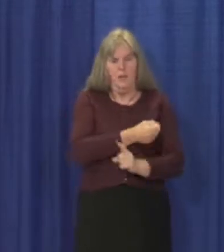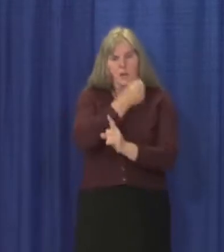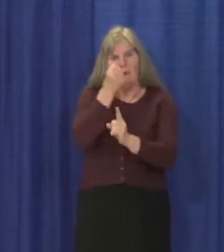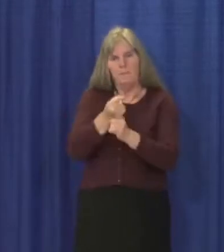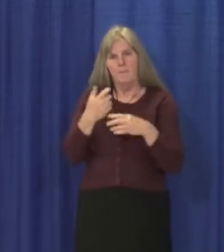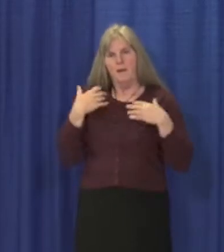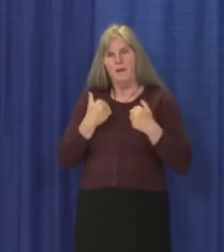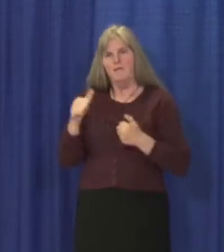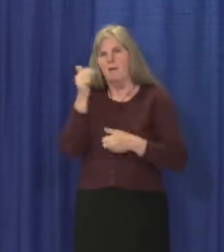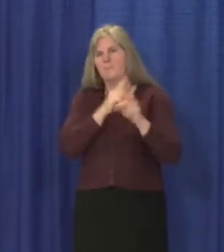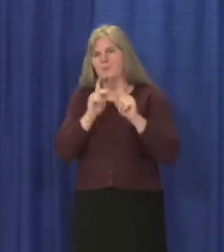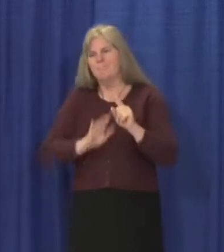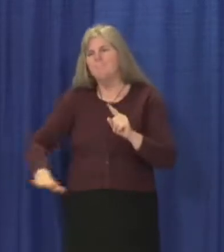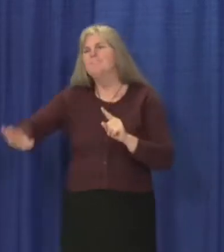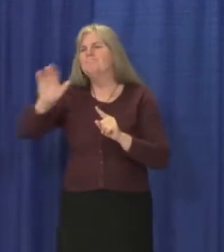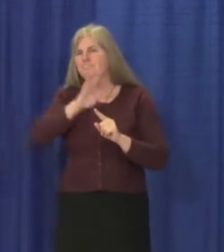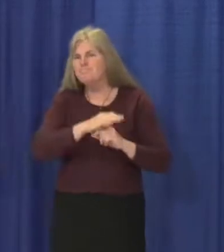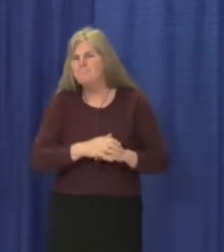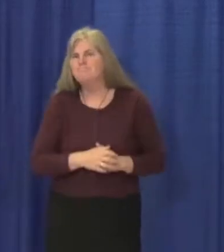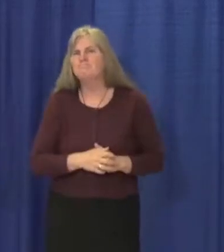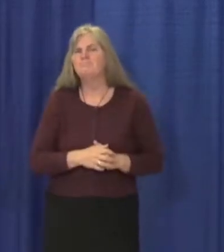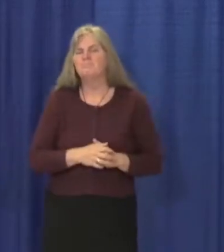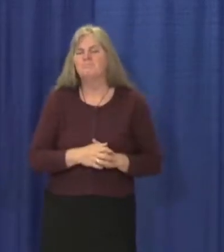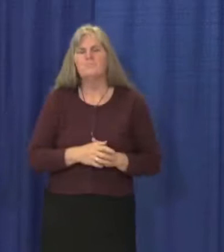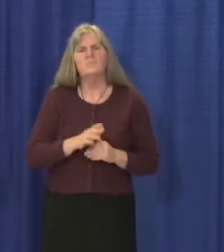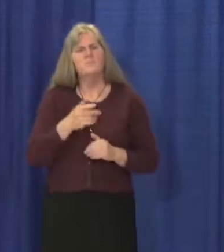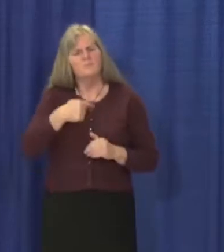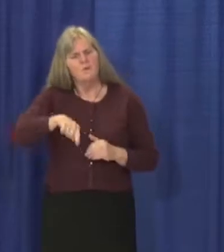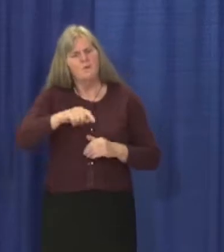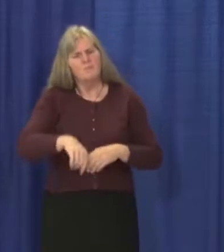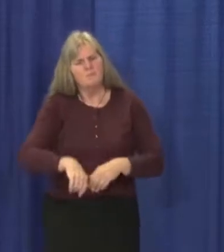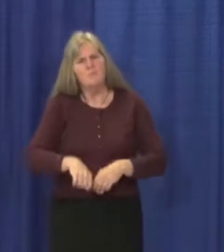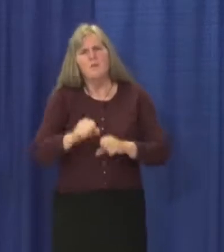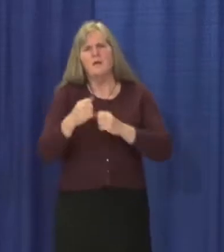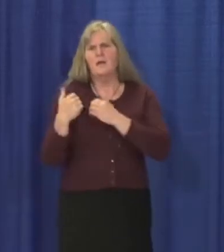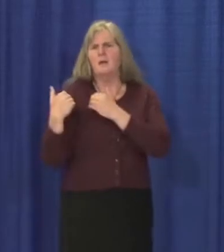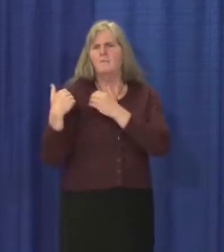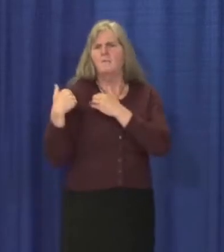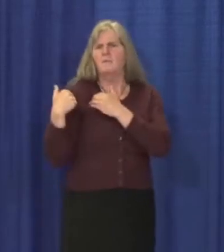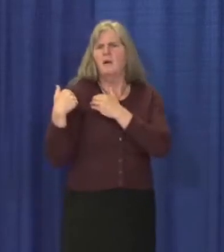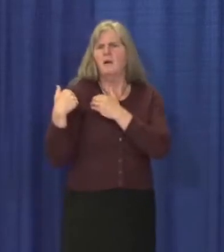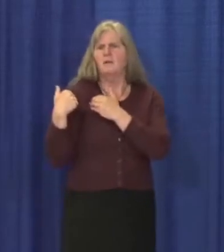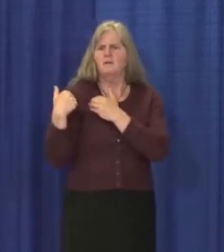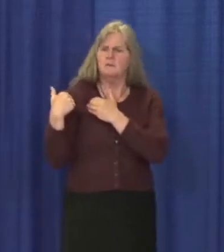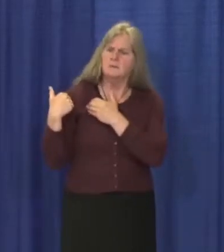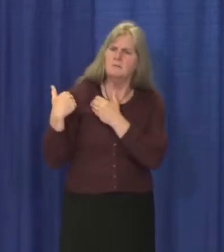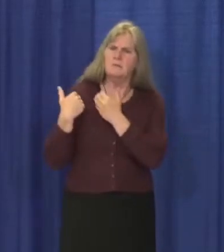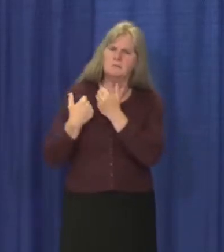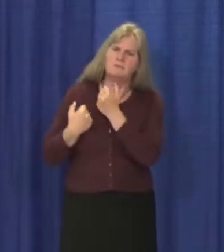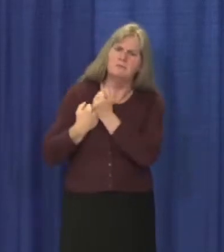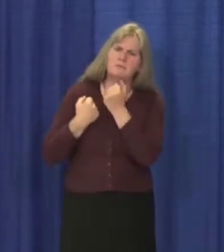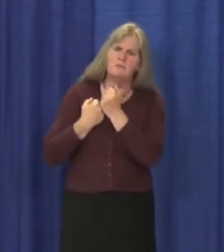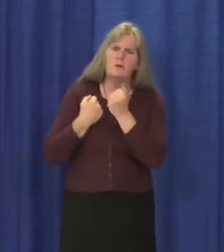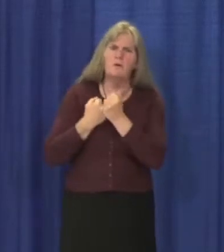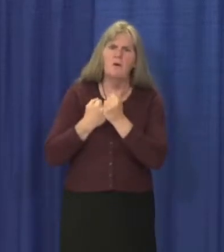community. Doing your part to contribute is important as we emerge from this pandemic.